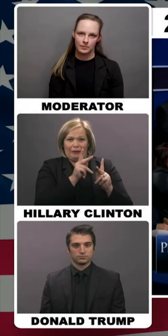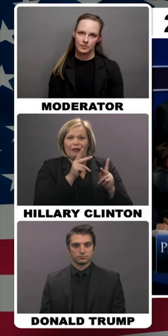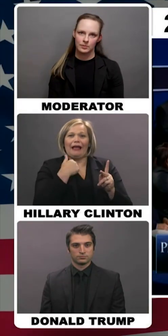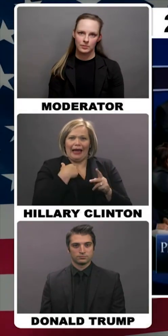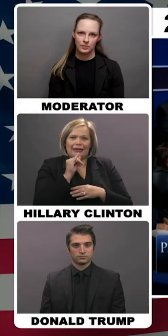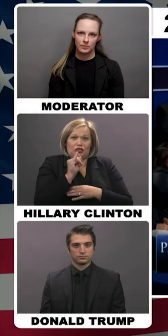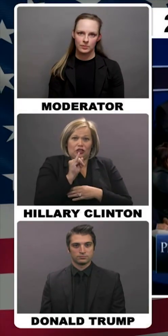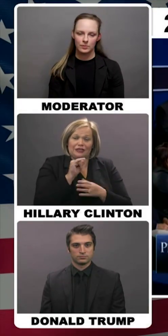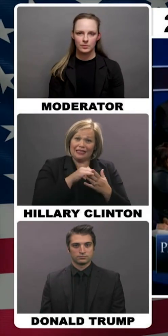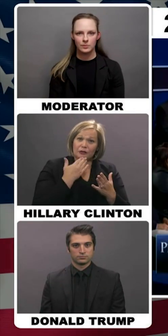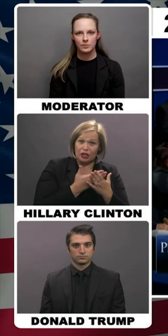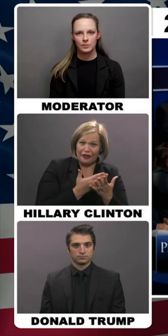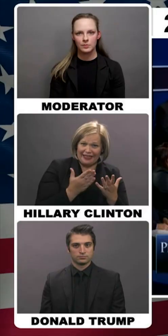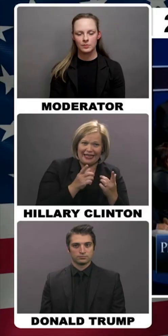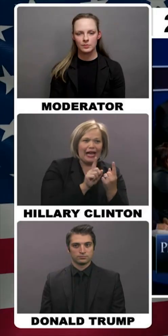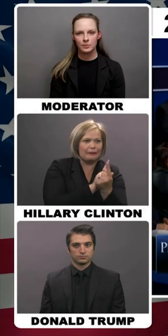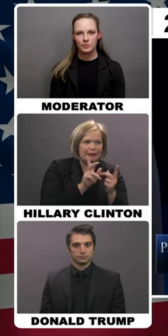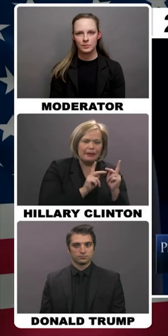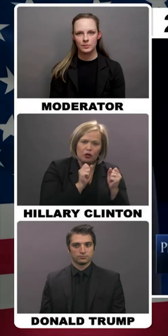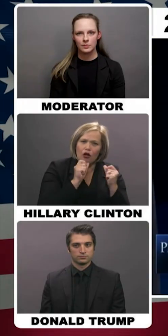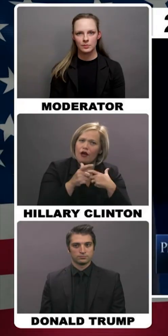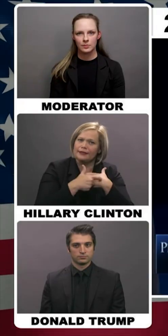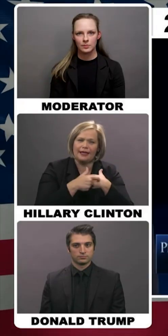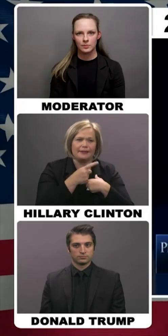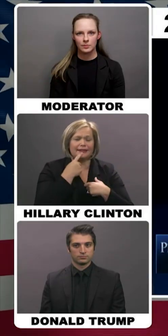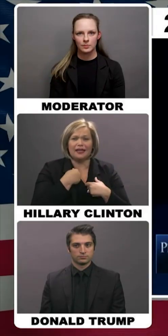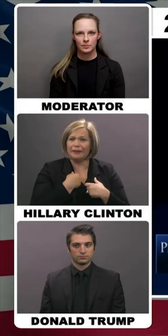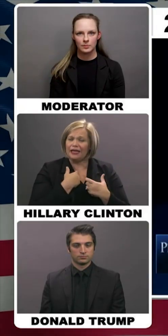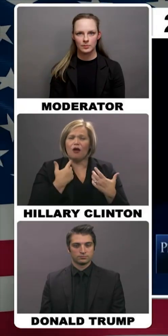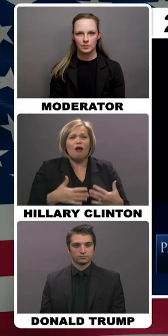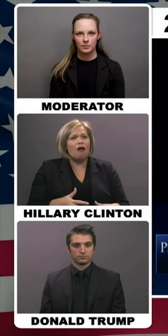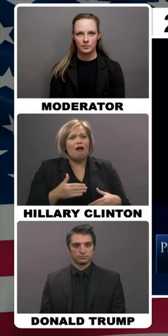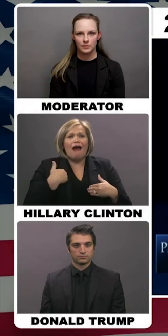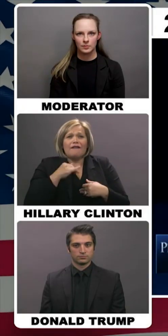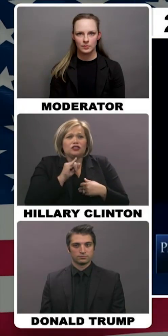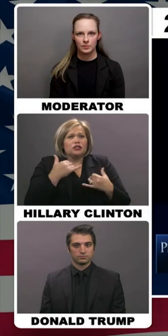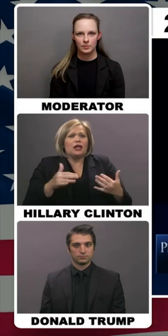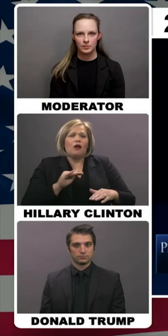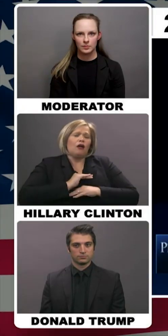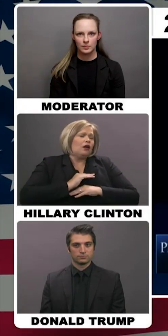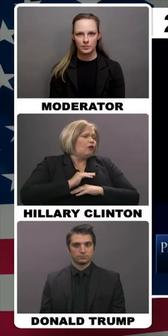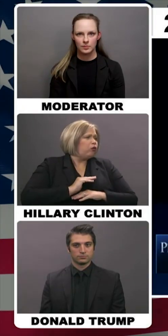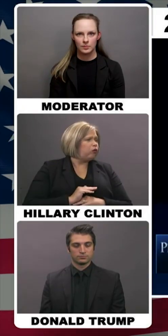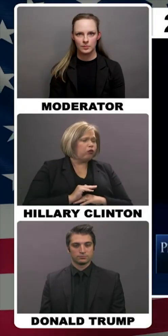I meet these people all the time and they tell me what a difference having that insurance meant to them and their families.